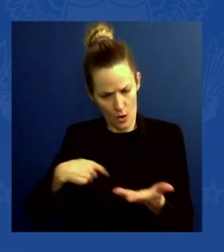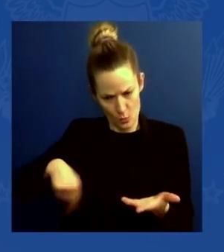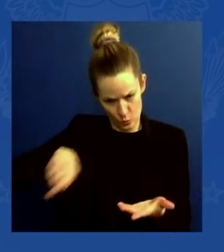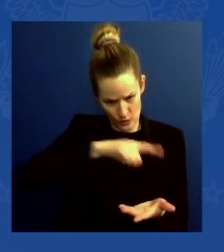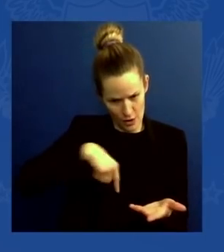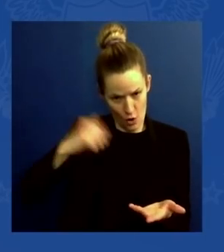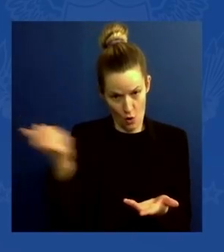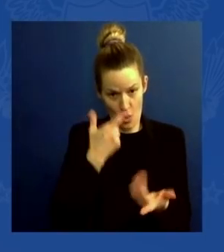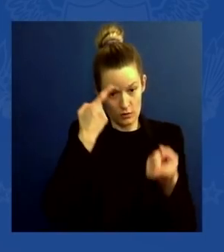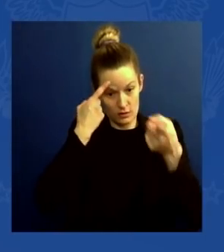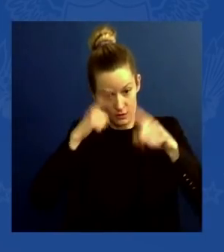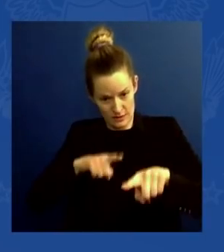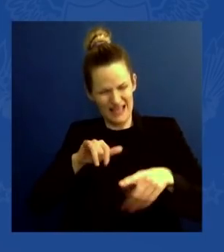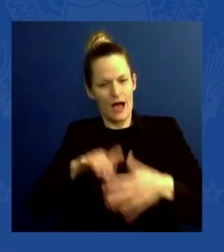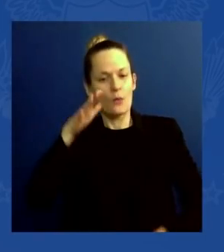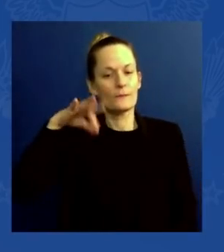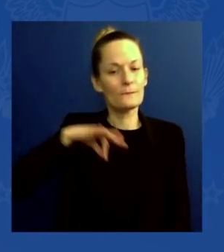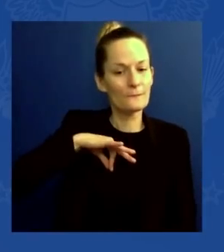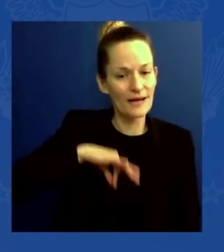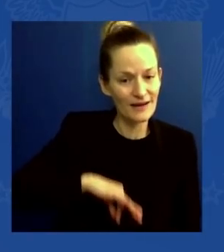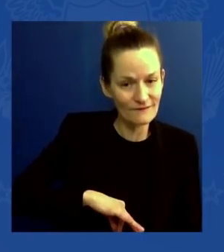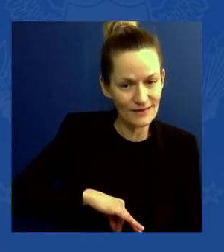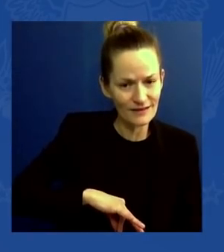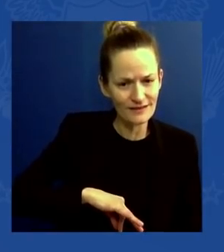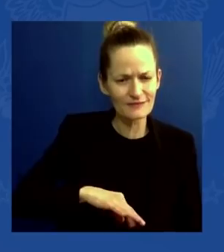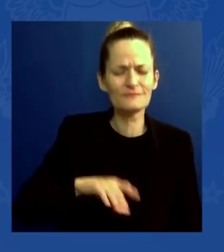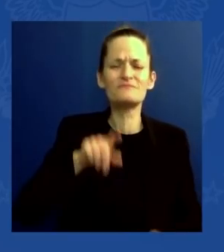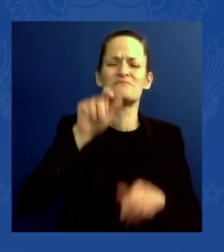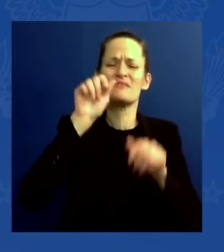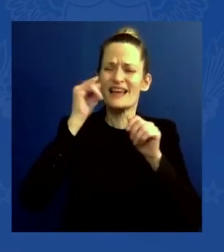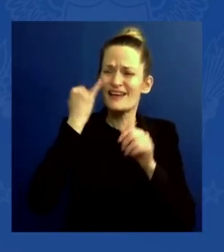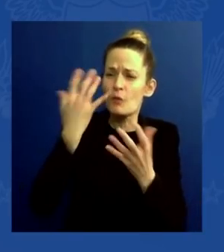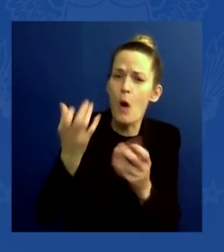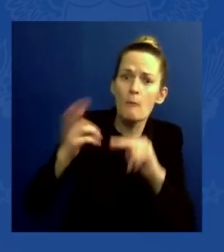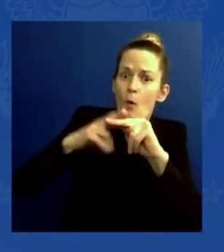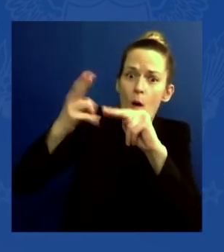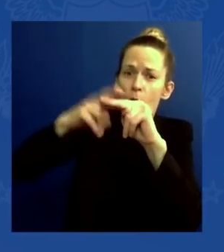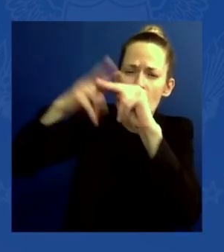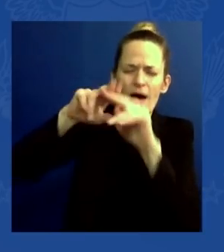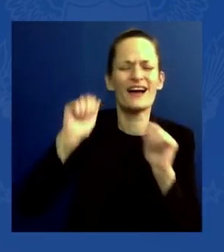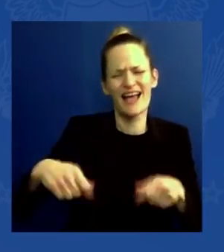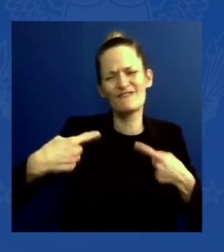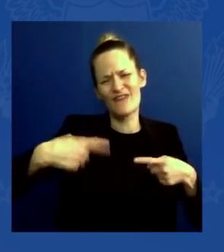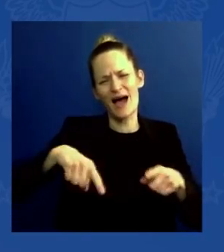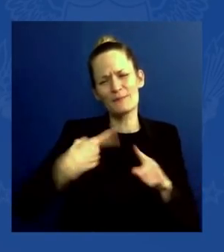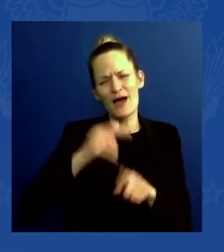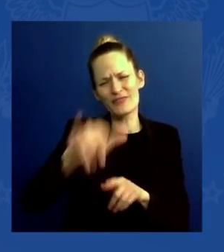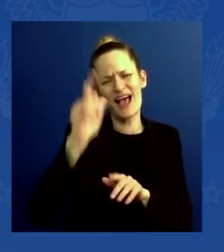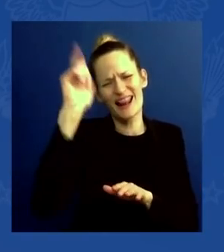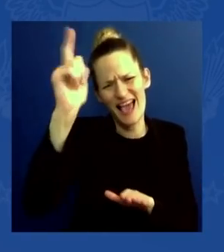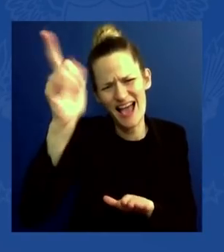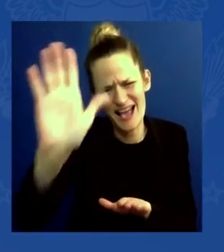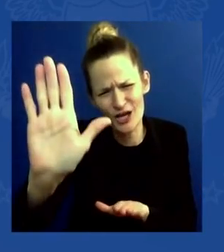or you want to subtract some of it." I have never voted for a major piece of legislation -- an omnibus bill -- that I was for every piece of it.